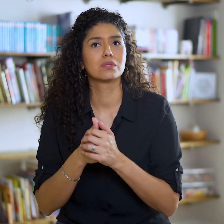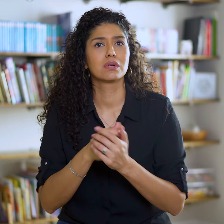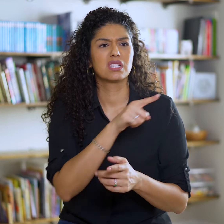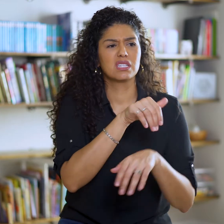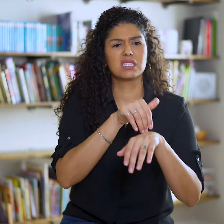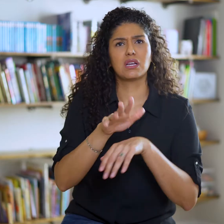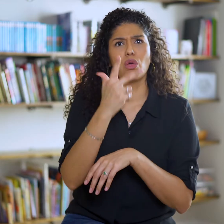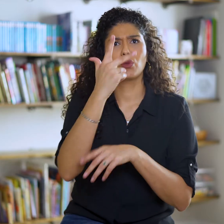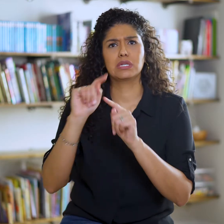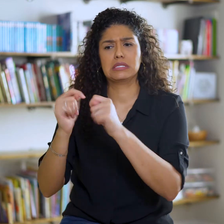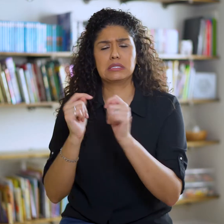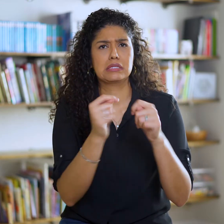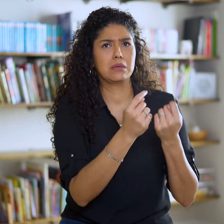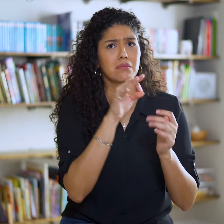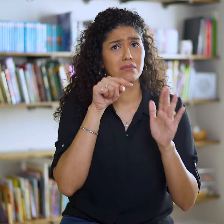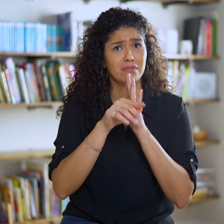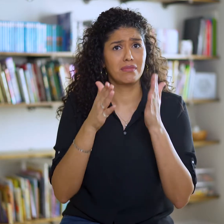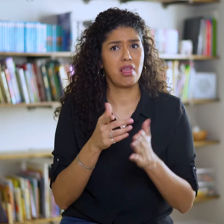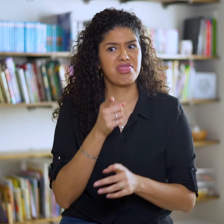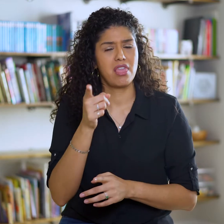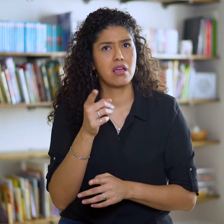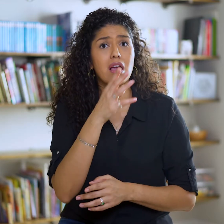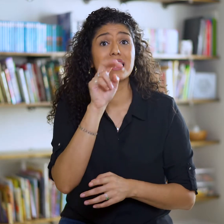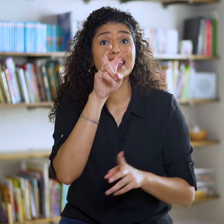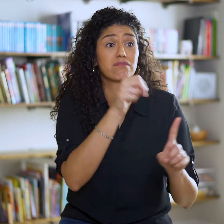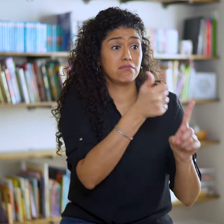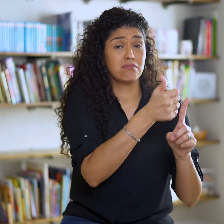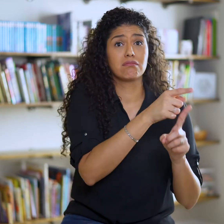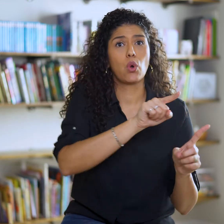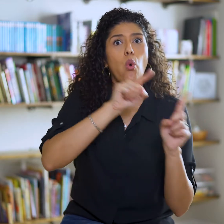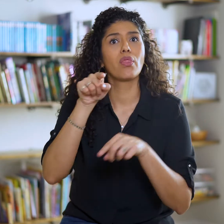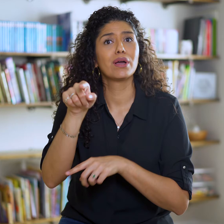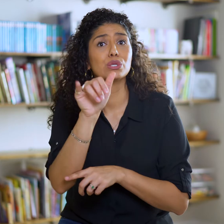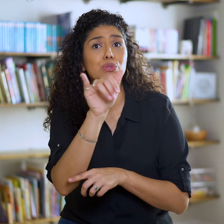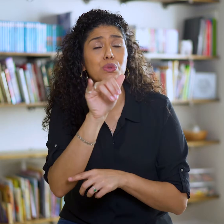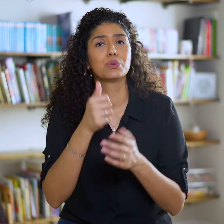Saul sends three teams of assassins there and even ends up going himself.